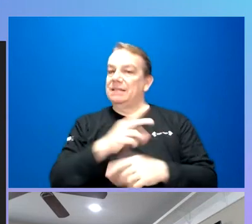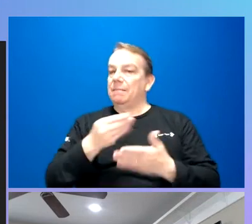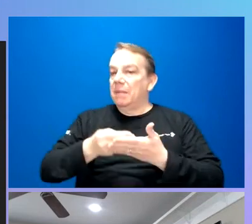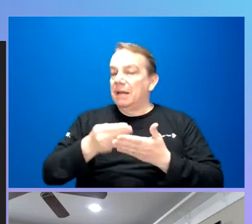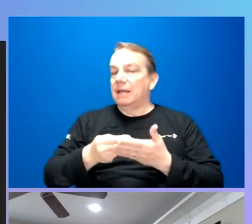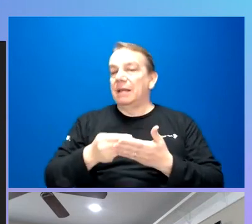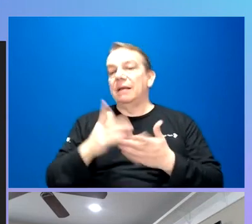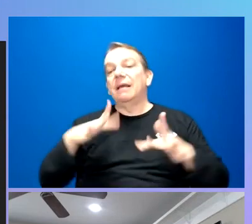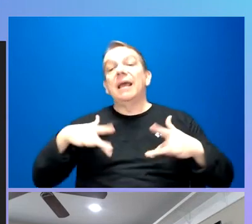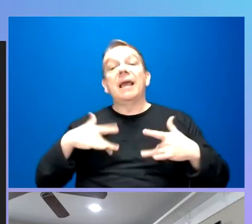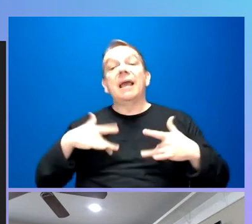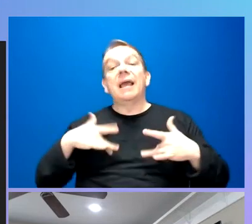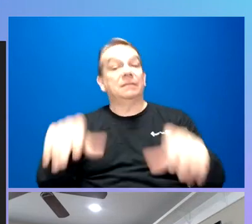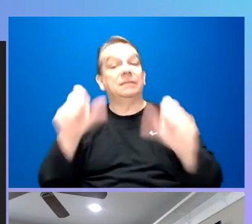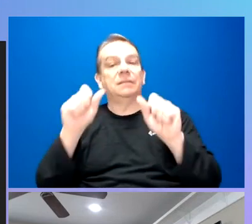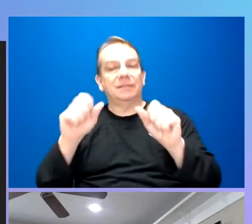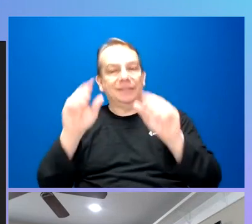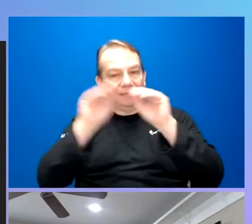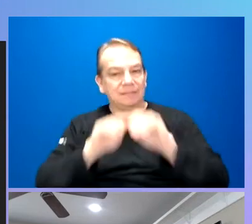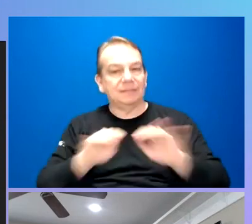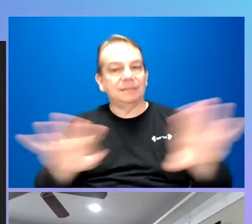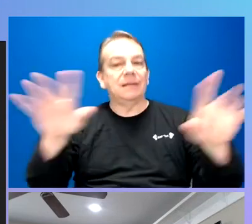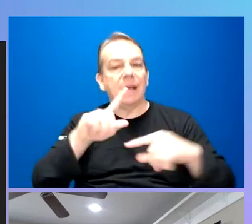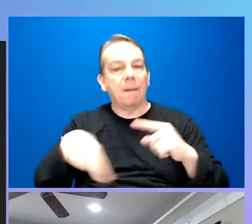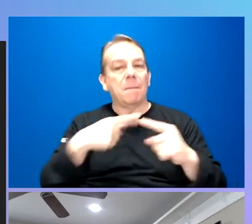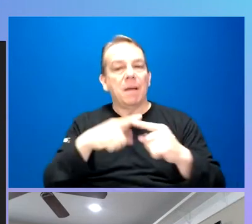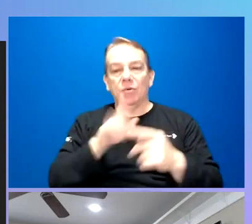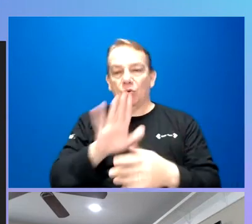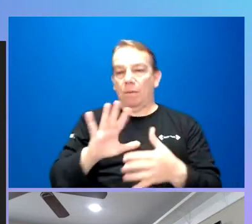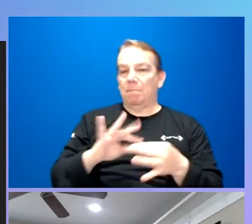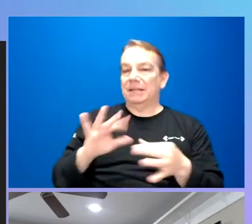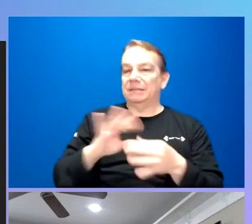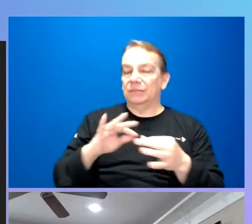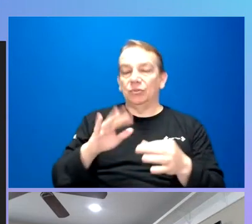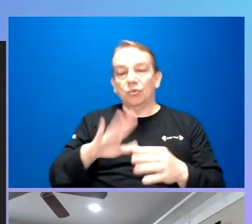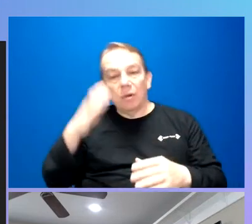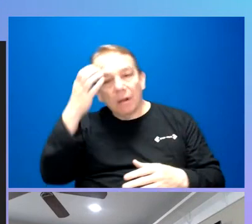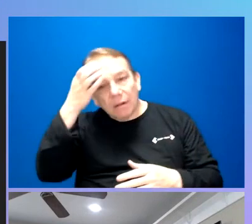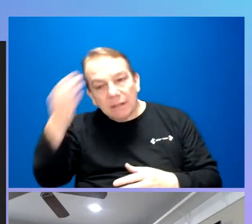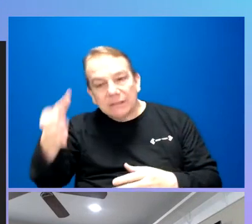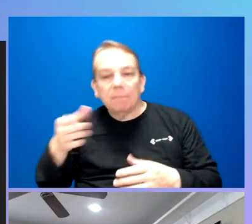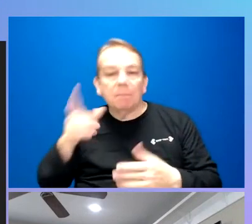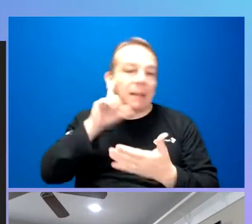to get your message out. You can work together. Um, we talked